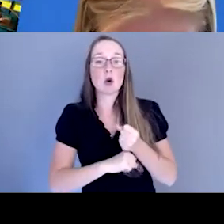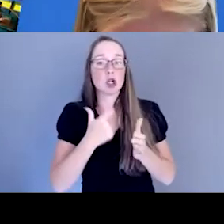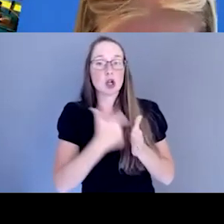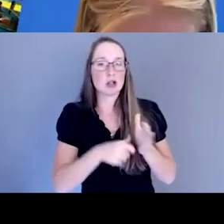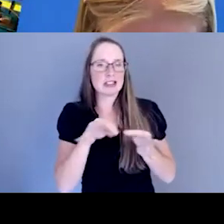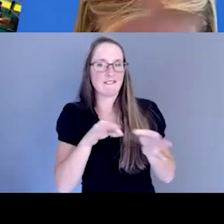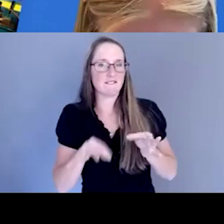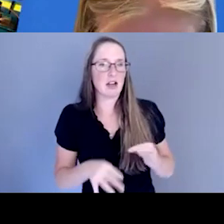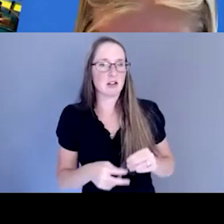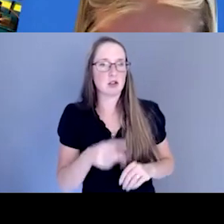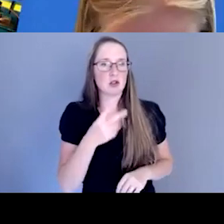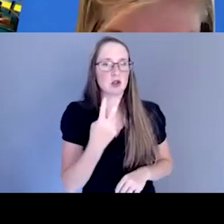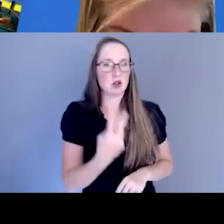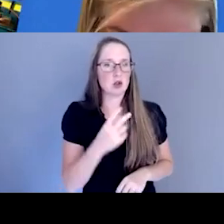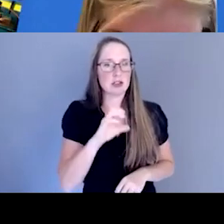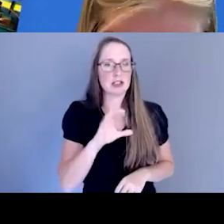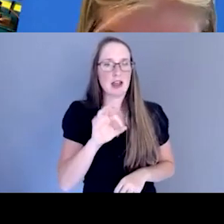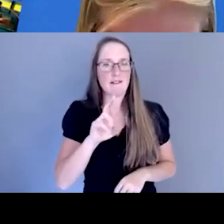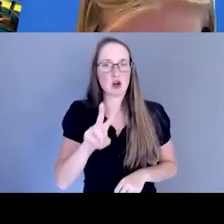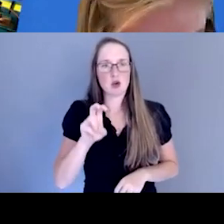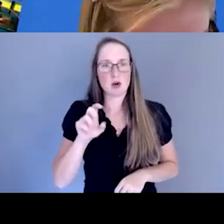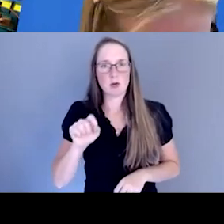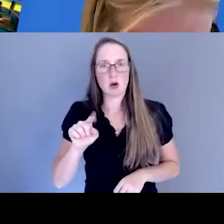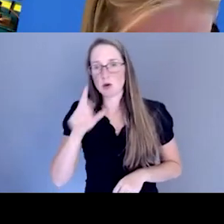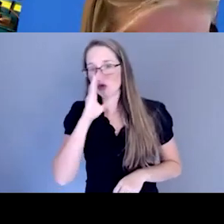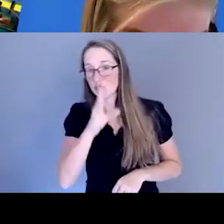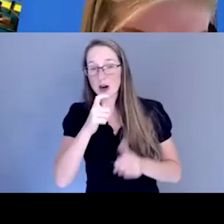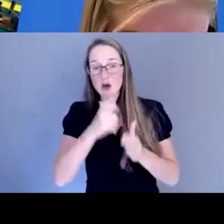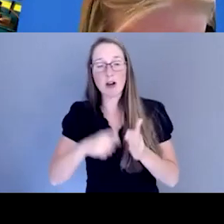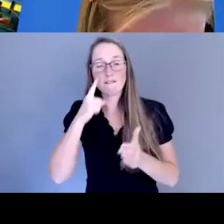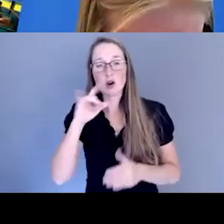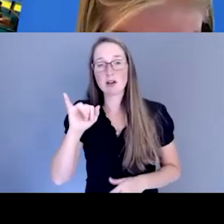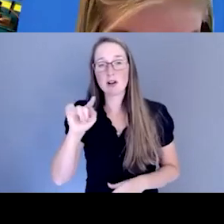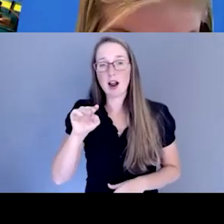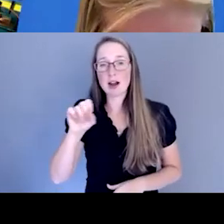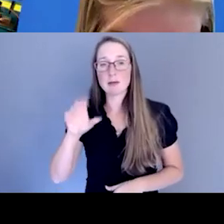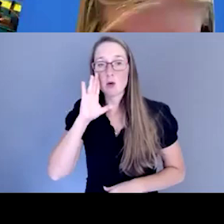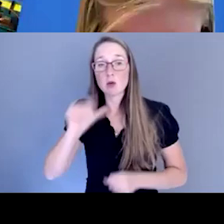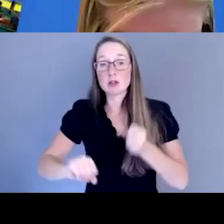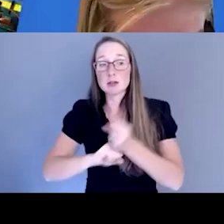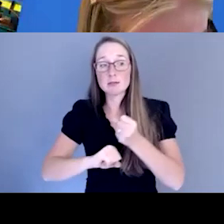2 CFR 200.1 or direct costs for items that support participants and